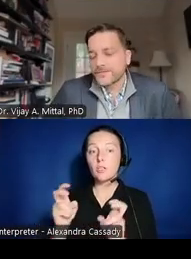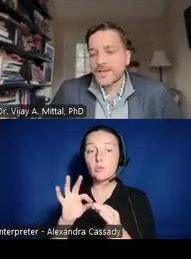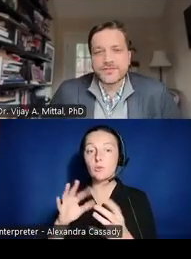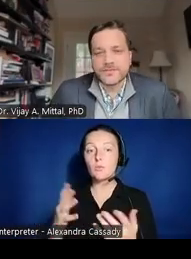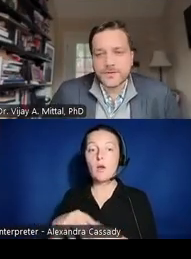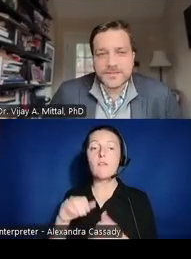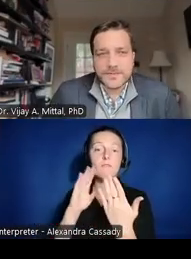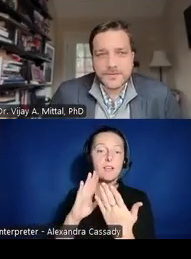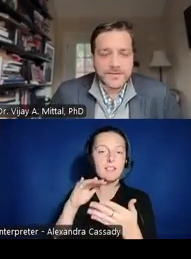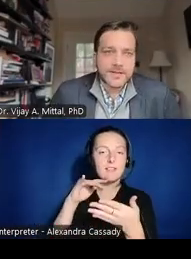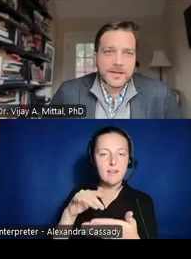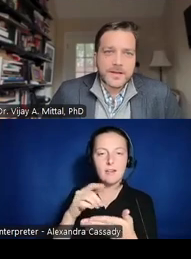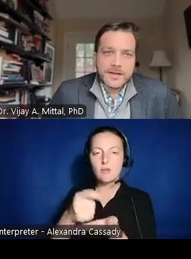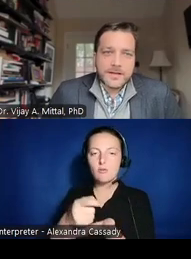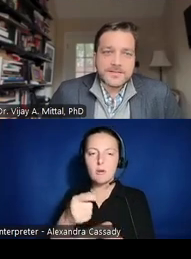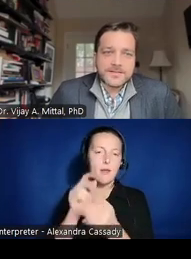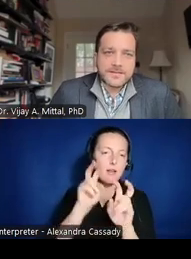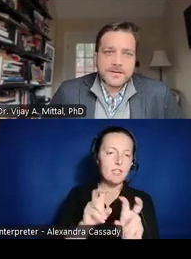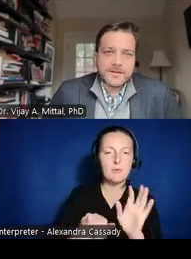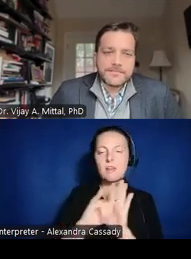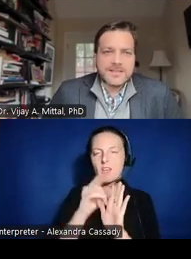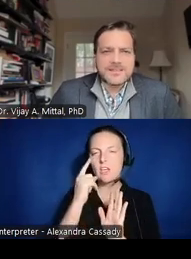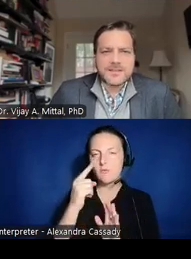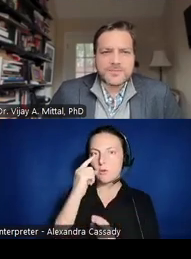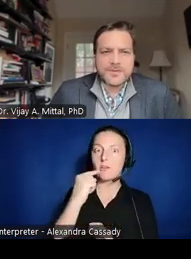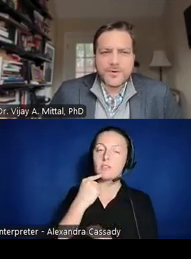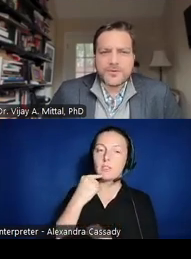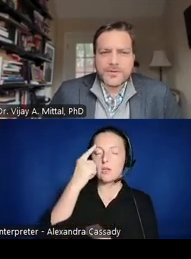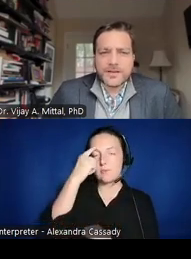identification of serious mental illness is the need to distinguish between vulnerability